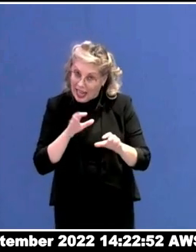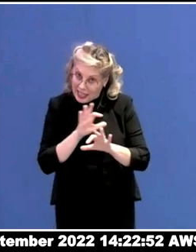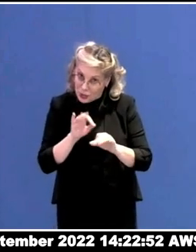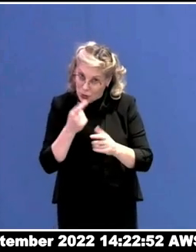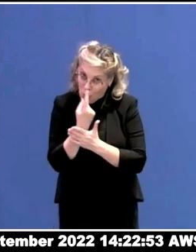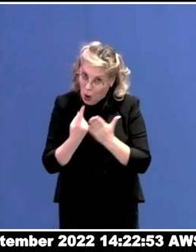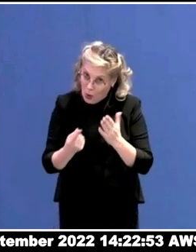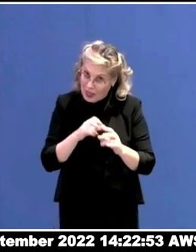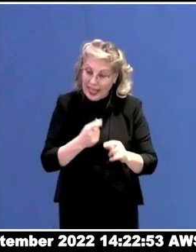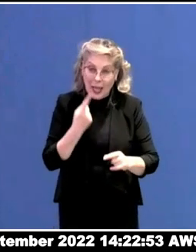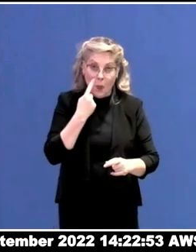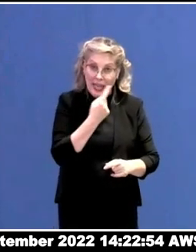So, you have no need to apologise whatsoever.